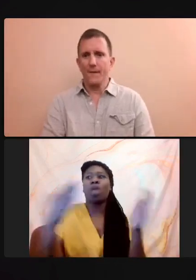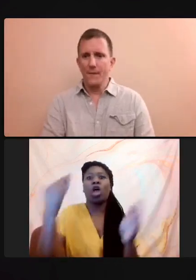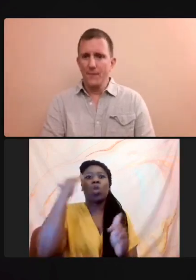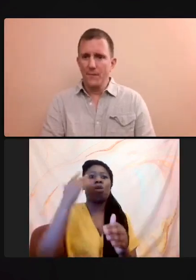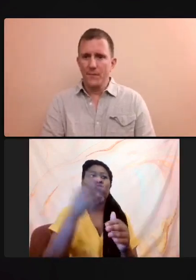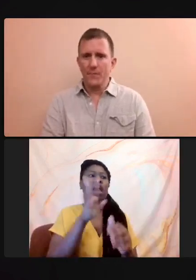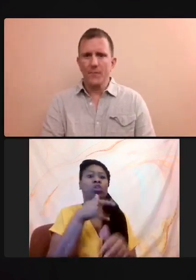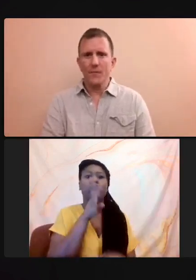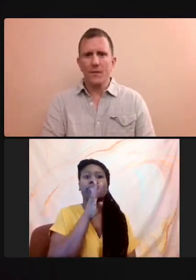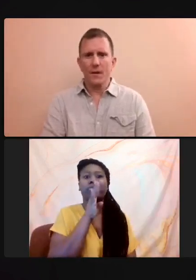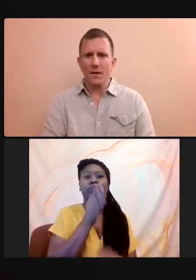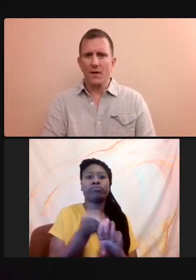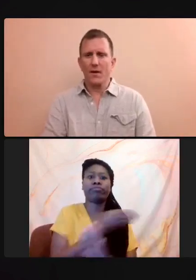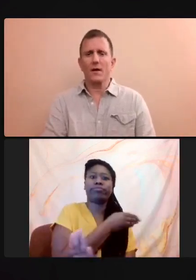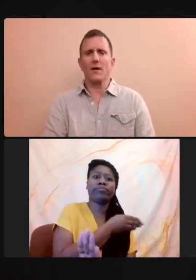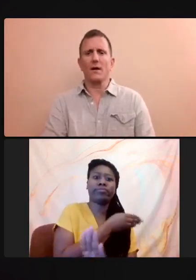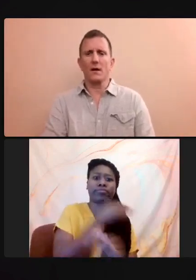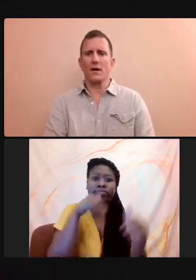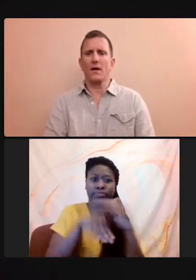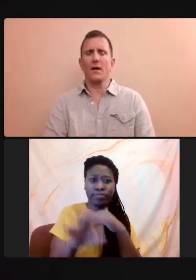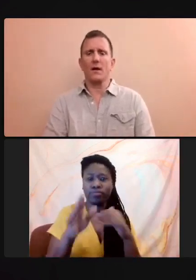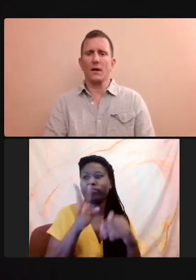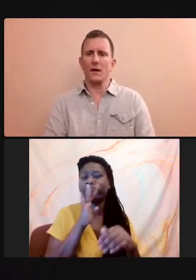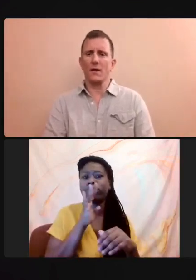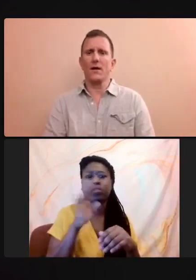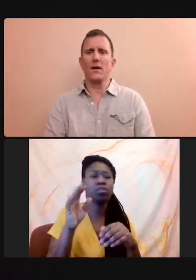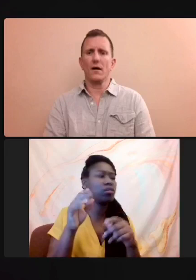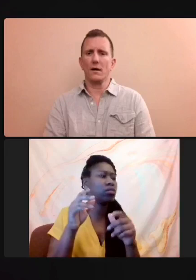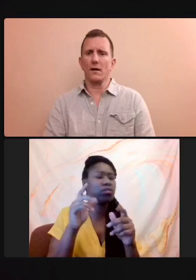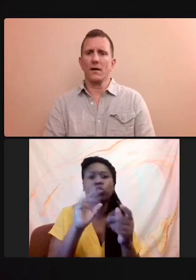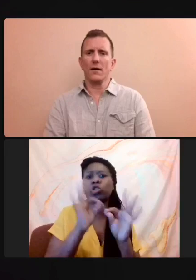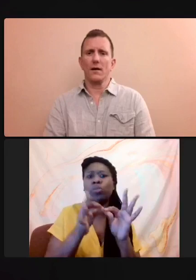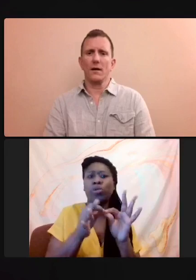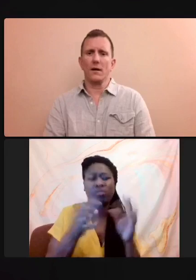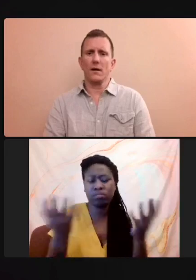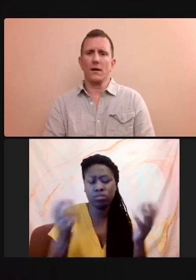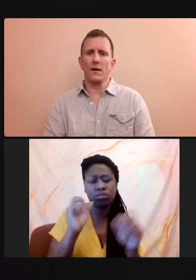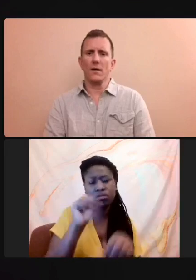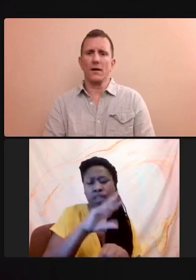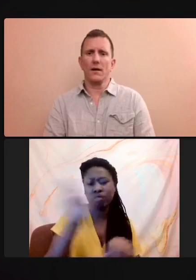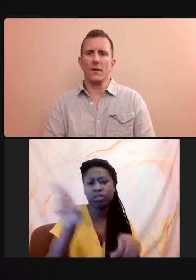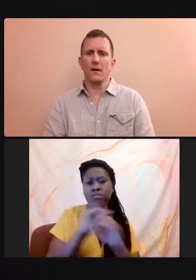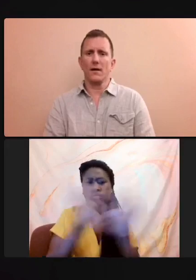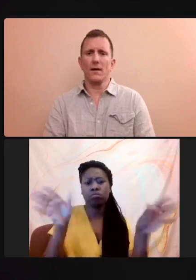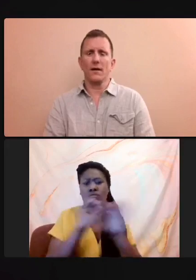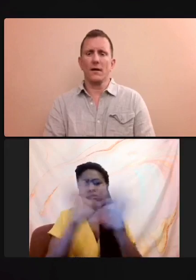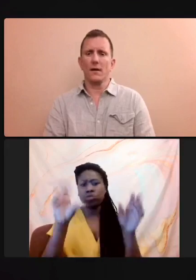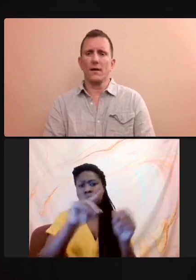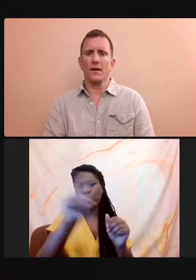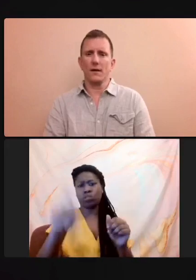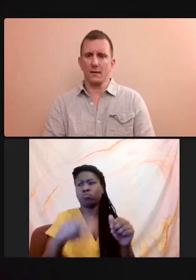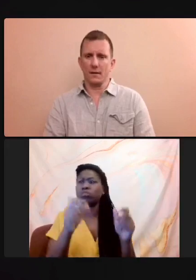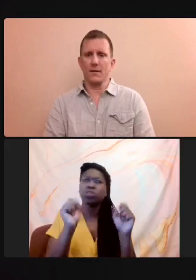than the little nuts and bolts of it.